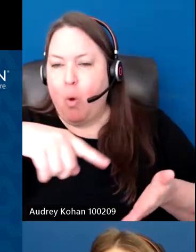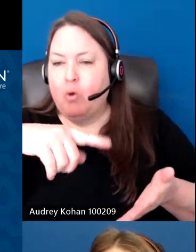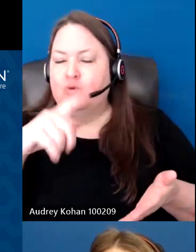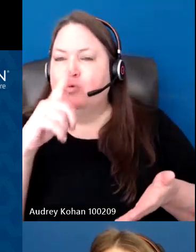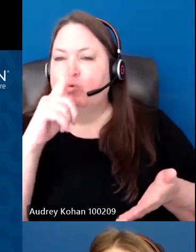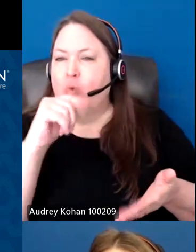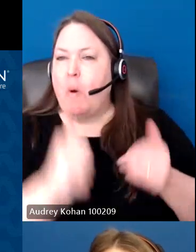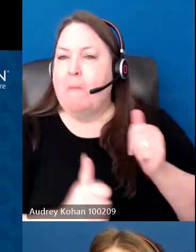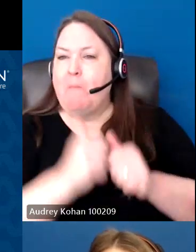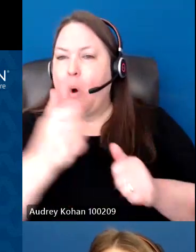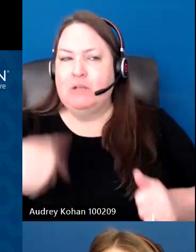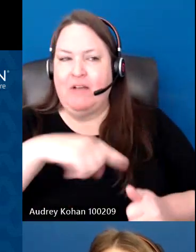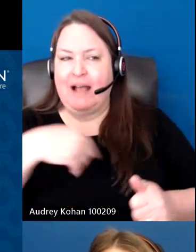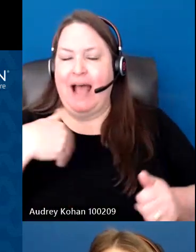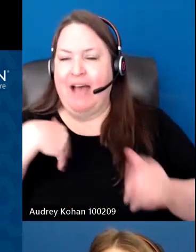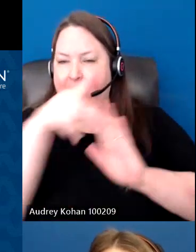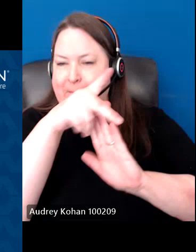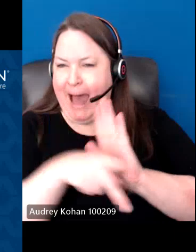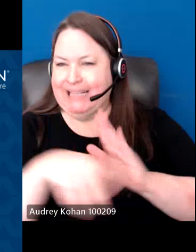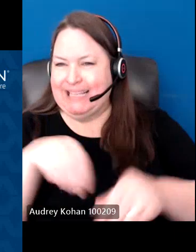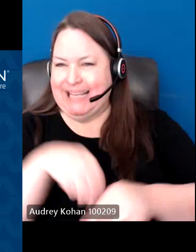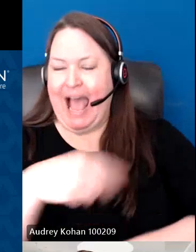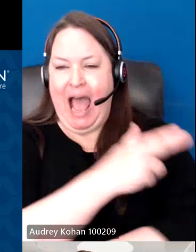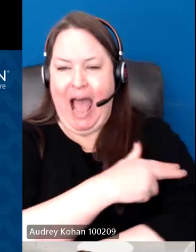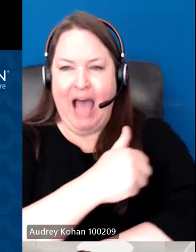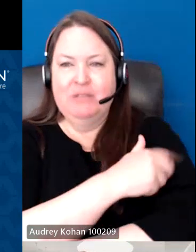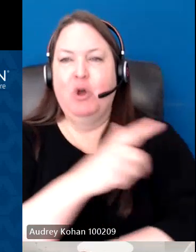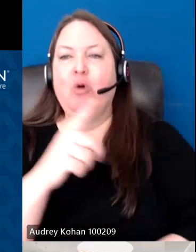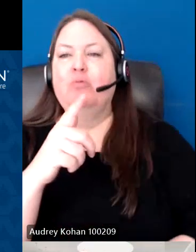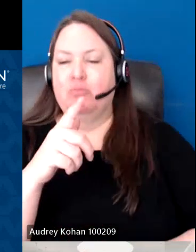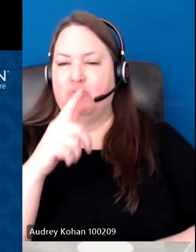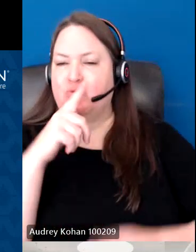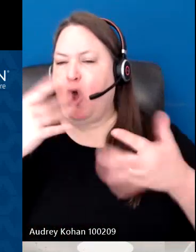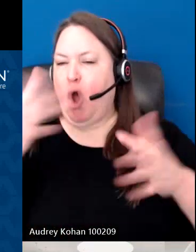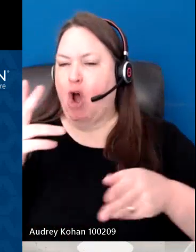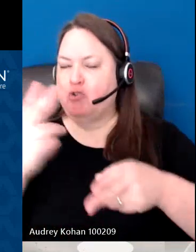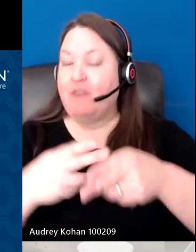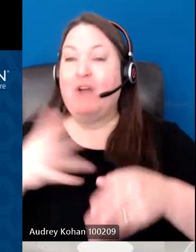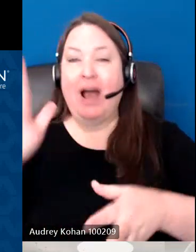of us have policies in hospitals as uh Drew had referenced you know be careful be careful